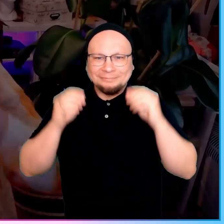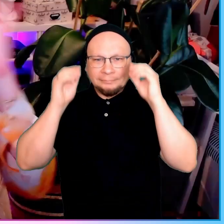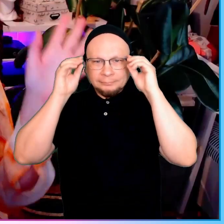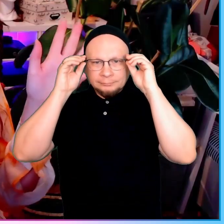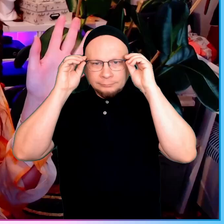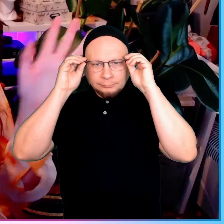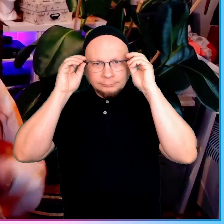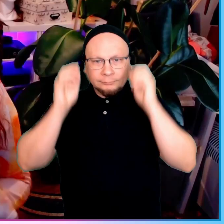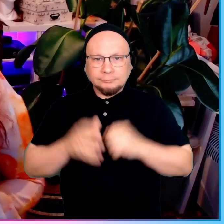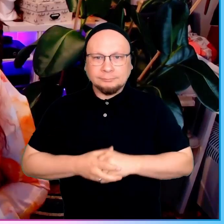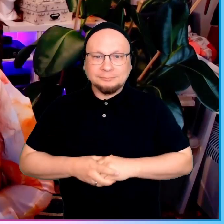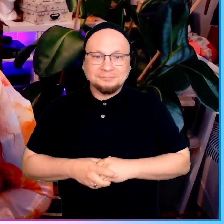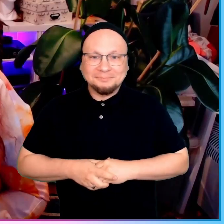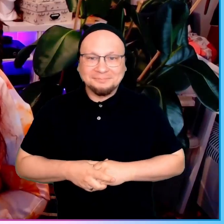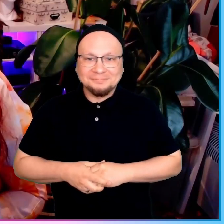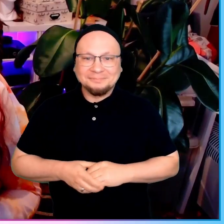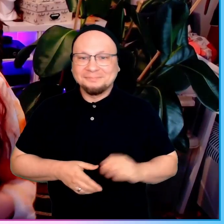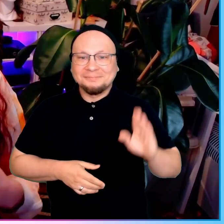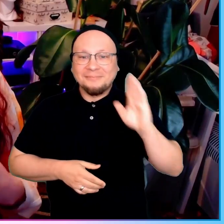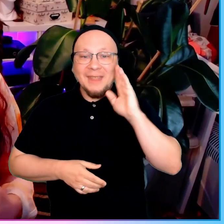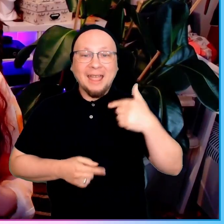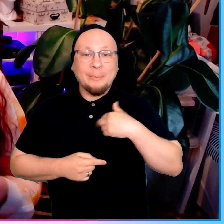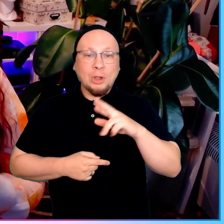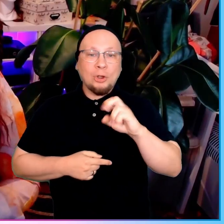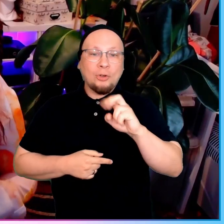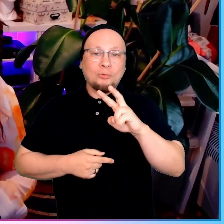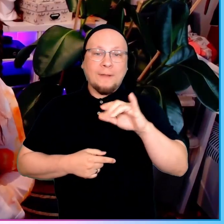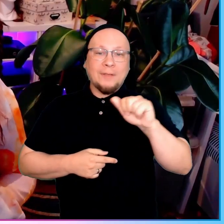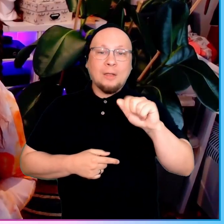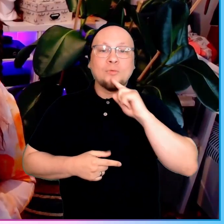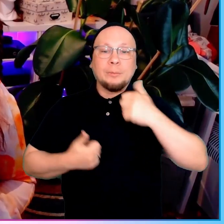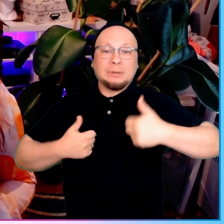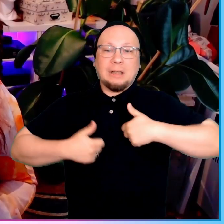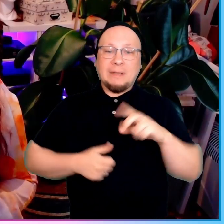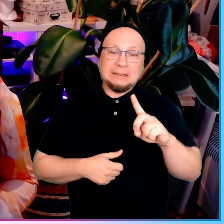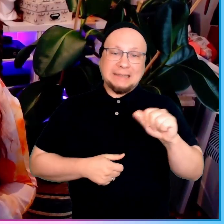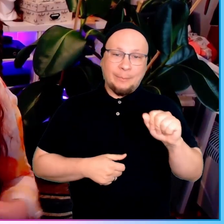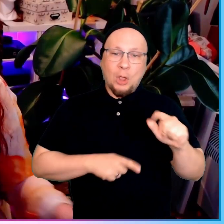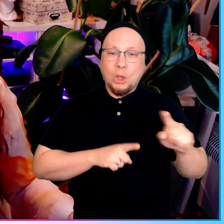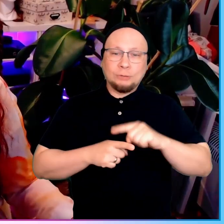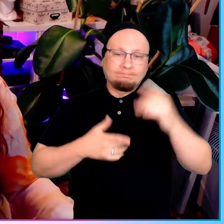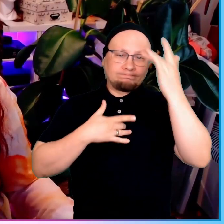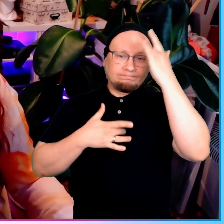Hi everyone, my name is Arevya, and I’m a disabled and chronically ill content reator from Norway,